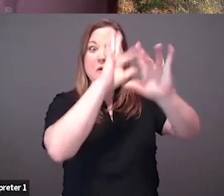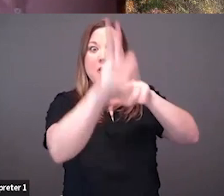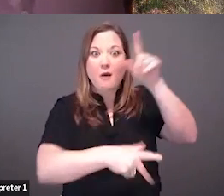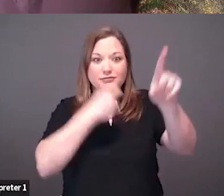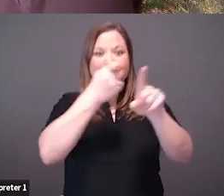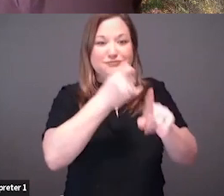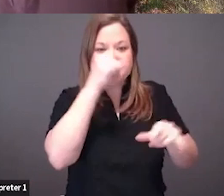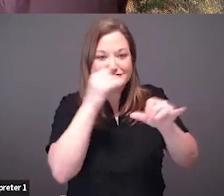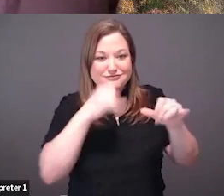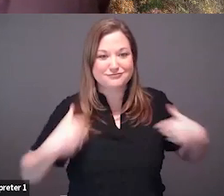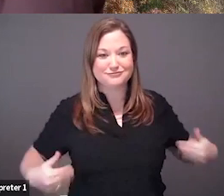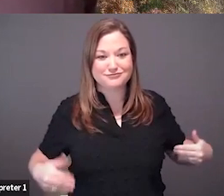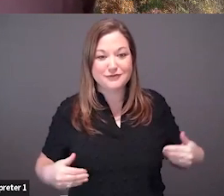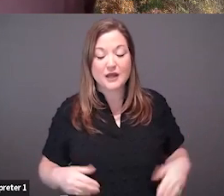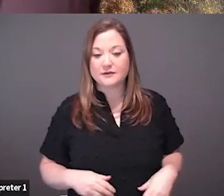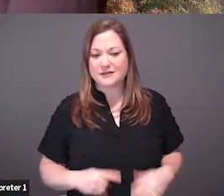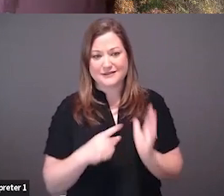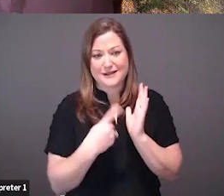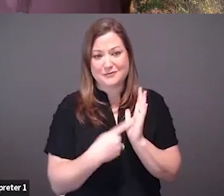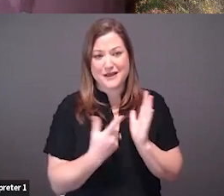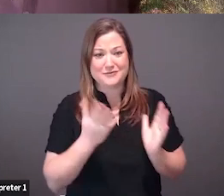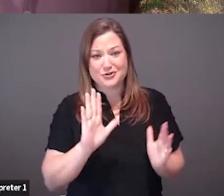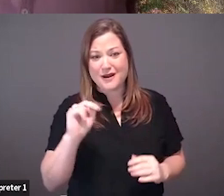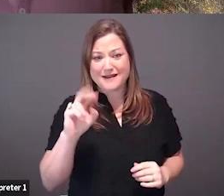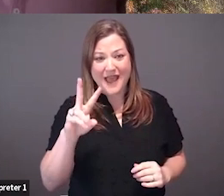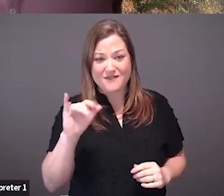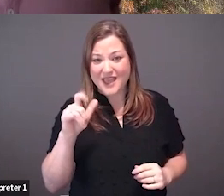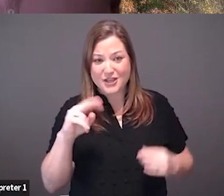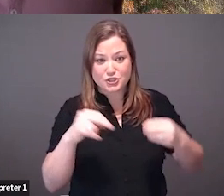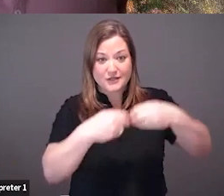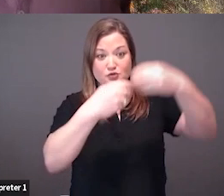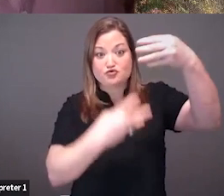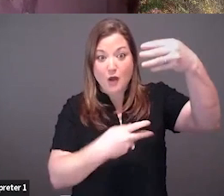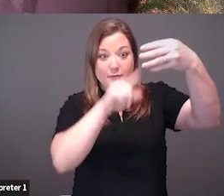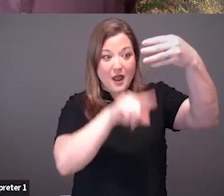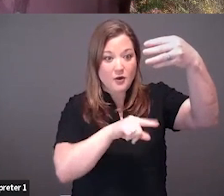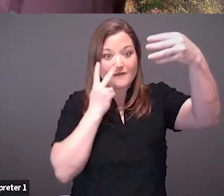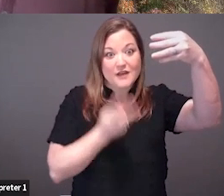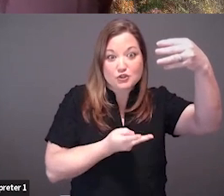Sometimes a small change, like just fixing your navigation menu to have the drop-downs visual when you tab to them,